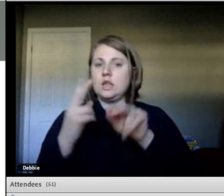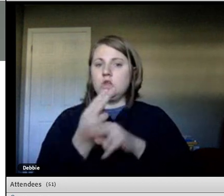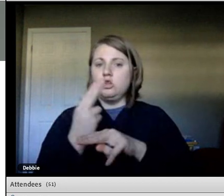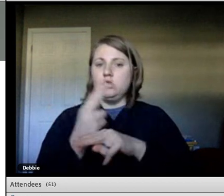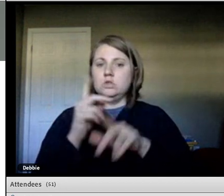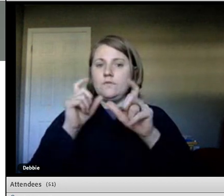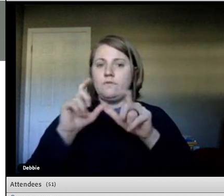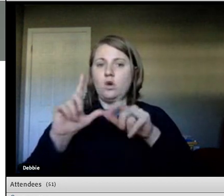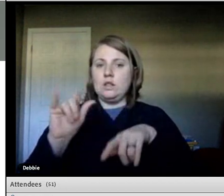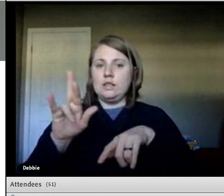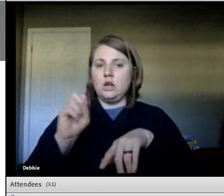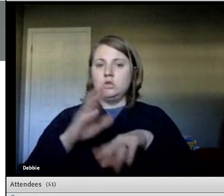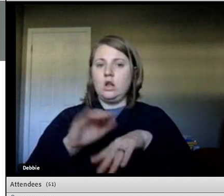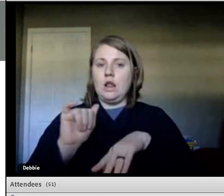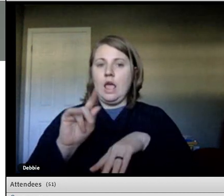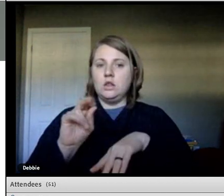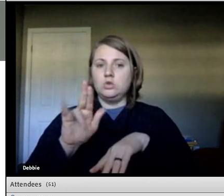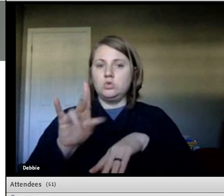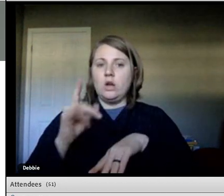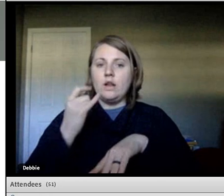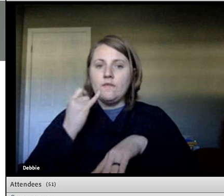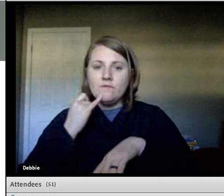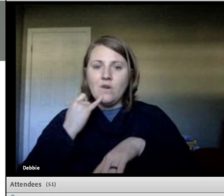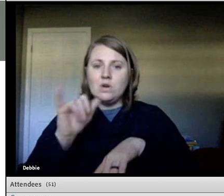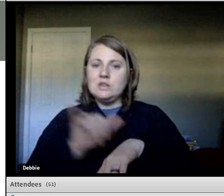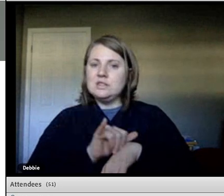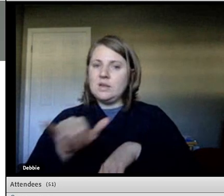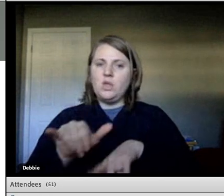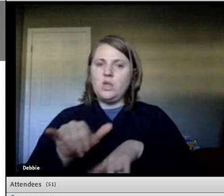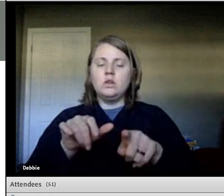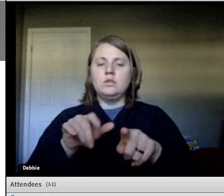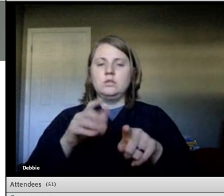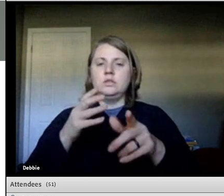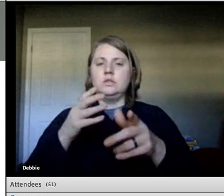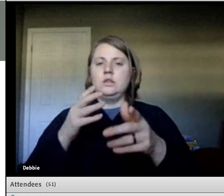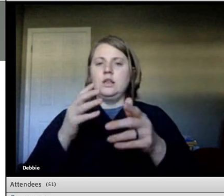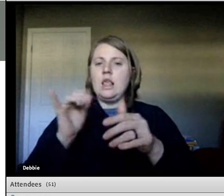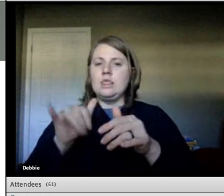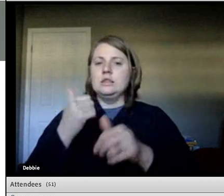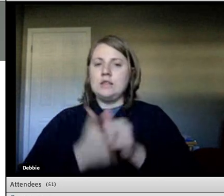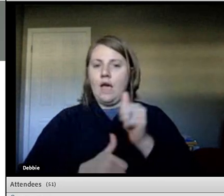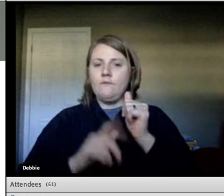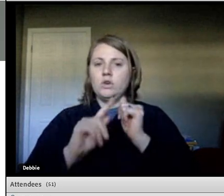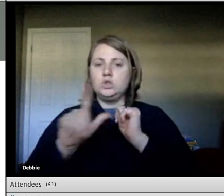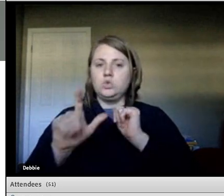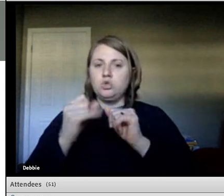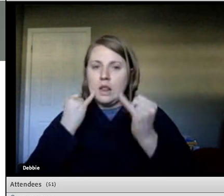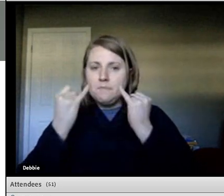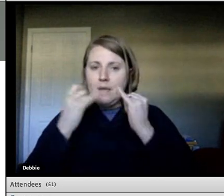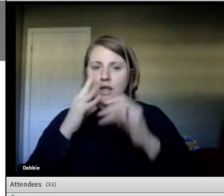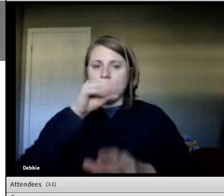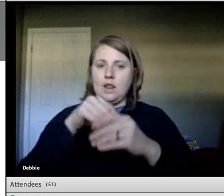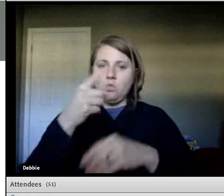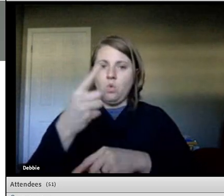This is probably every tool that you can imagine in one, but a lot of these apps will do some of the stuff that's on here.